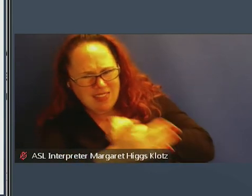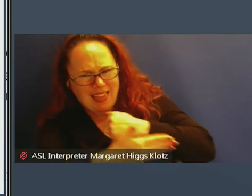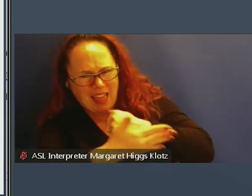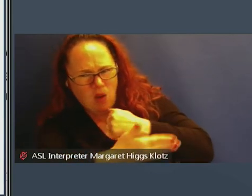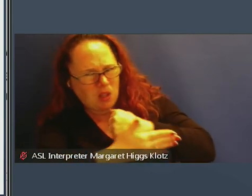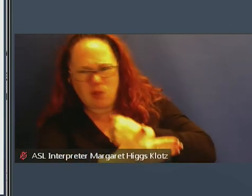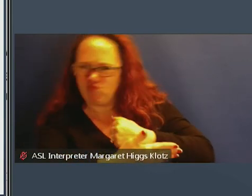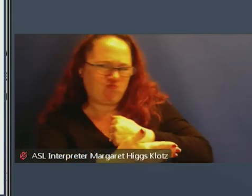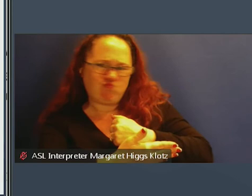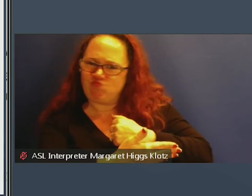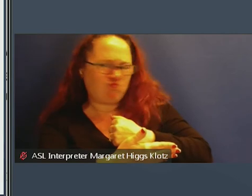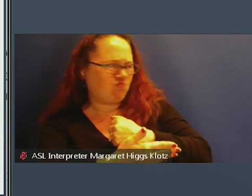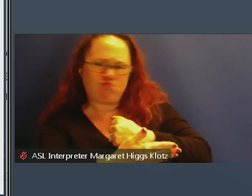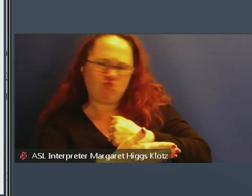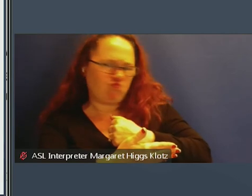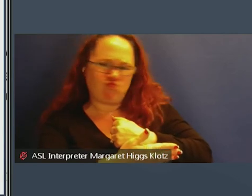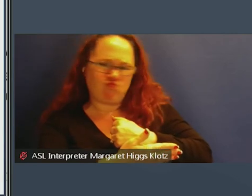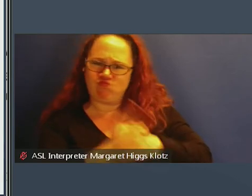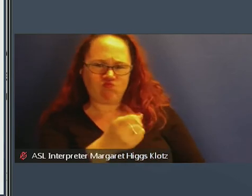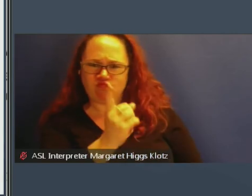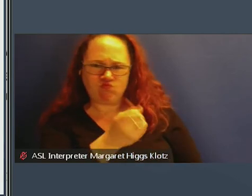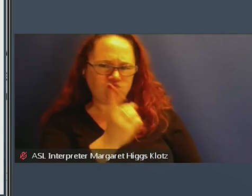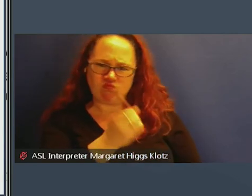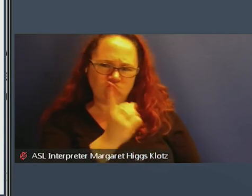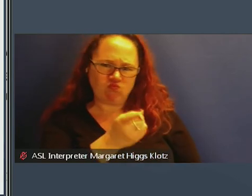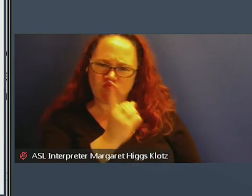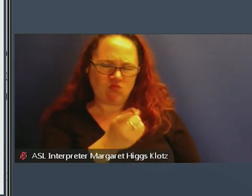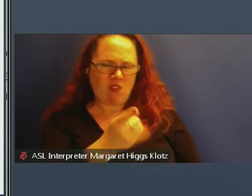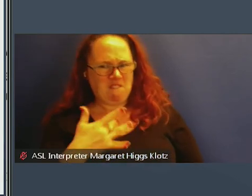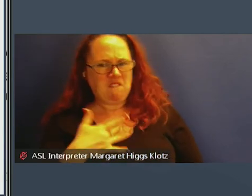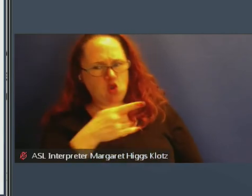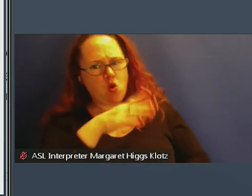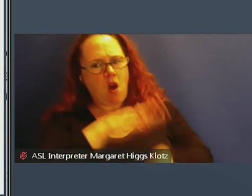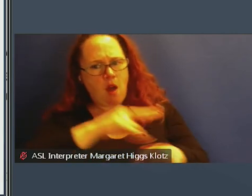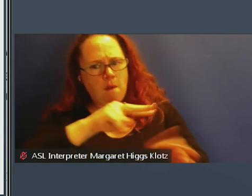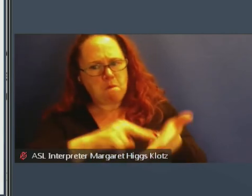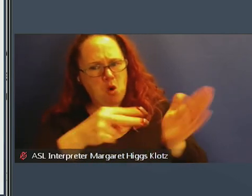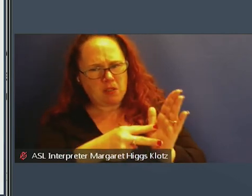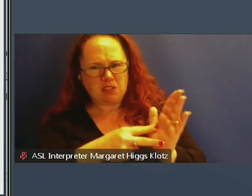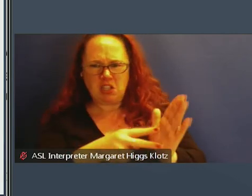It's a shameful act. It's was a purposeful it's irresponsible. It was inconsiderate.